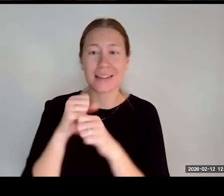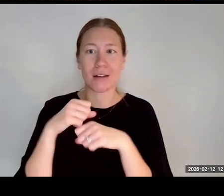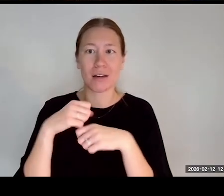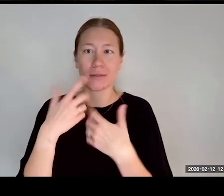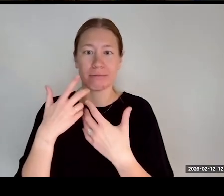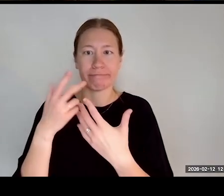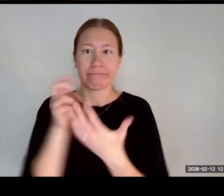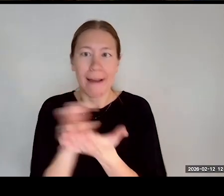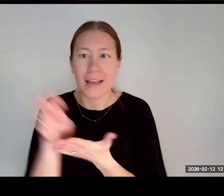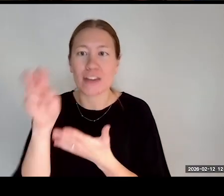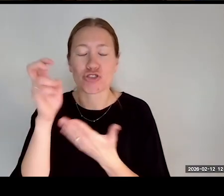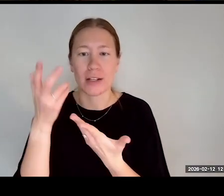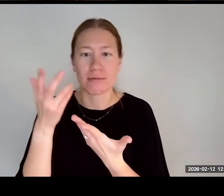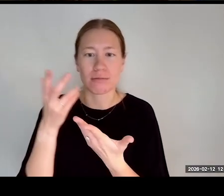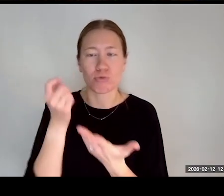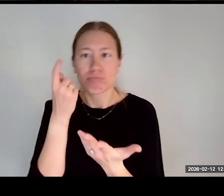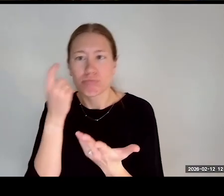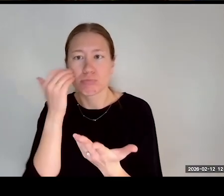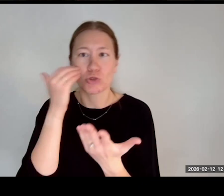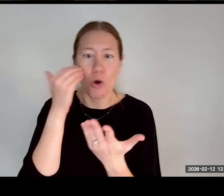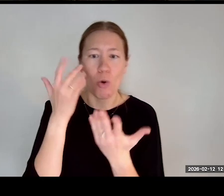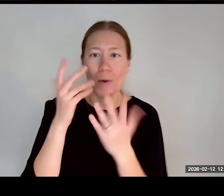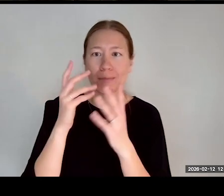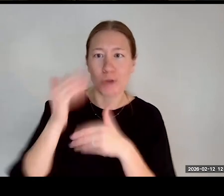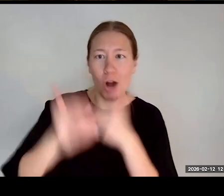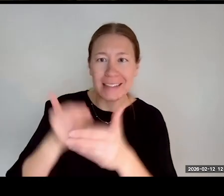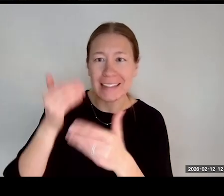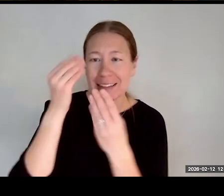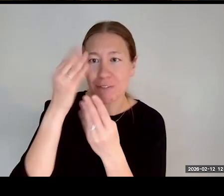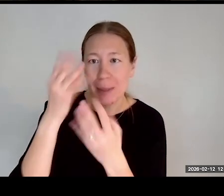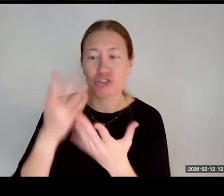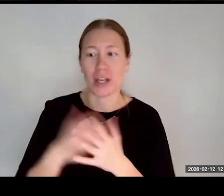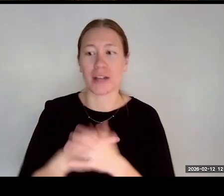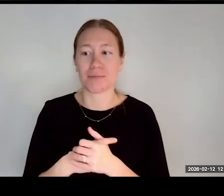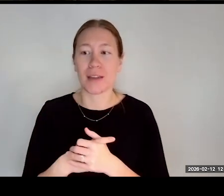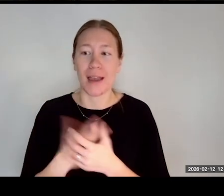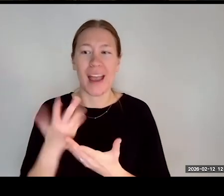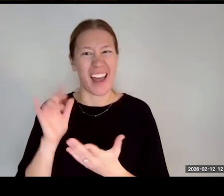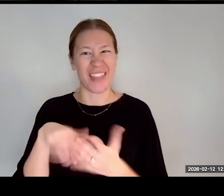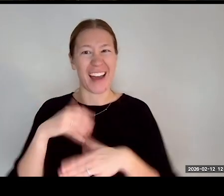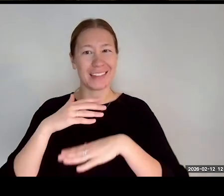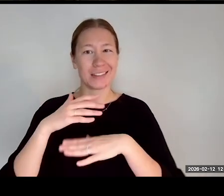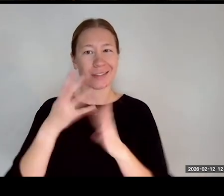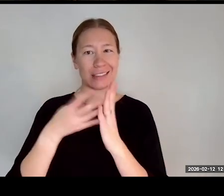that are really helpful for users. We can also use them to populate a table of contents. And so I've got two resources linked on this slide